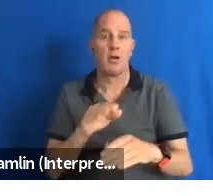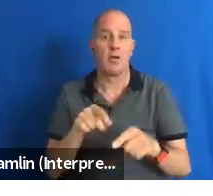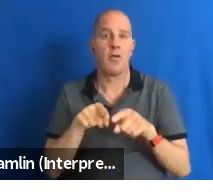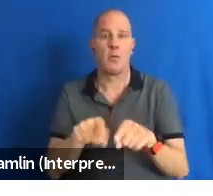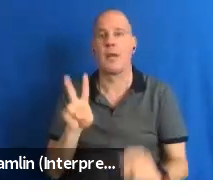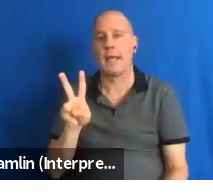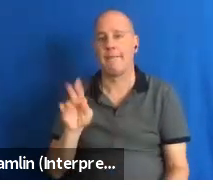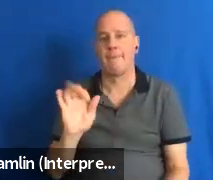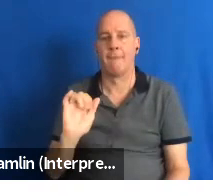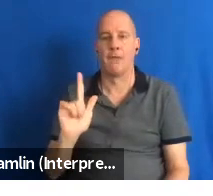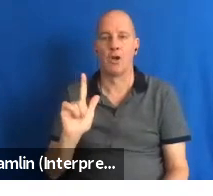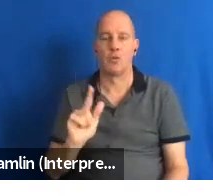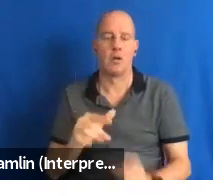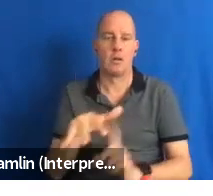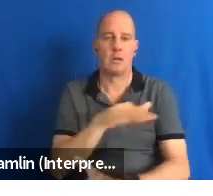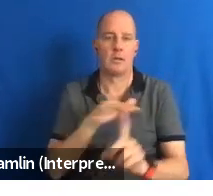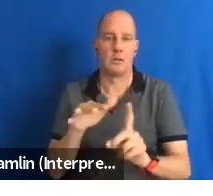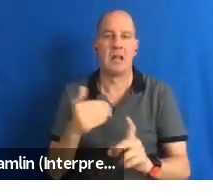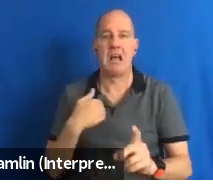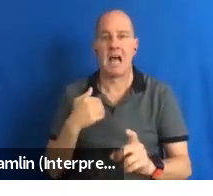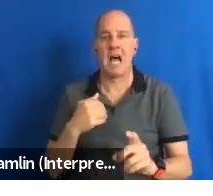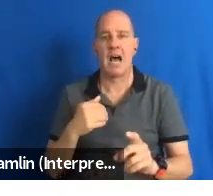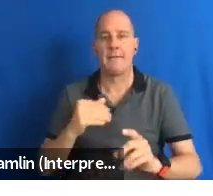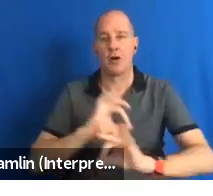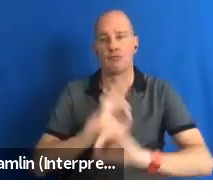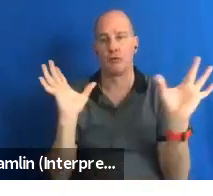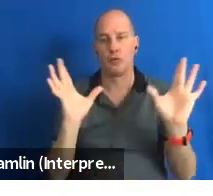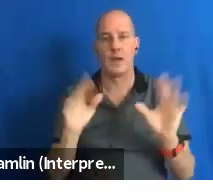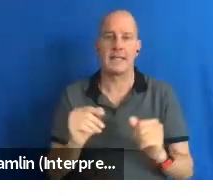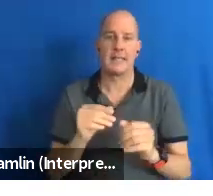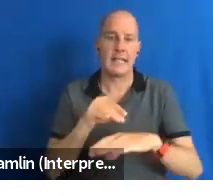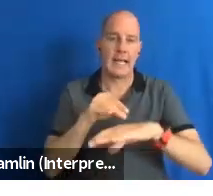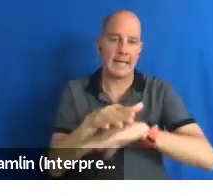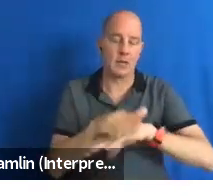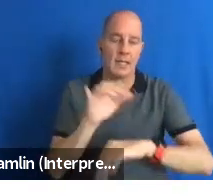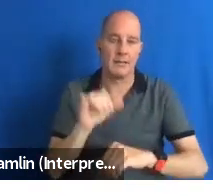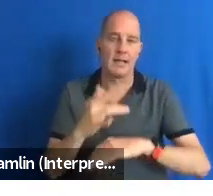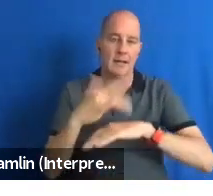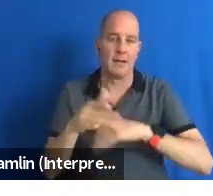was mentioned earlier, crisis counseling, one of the services available through IA, through their